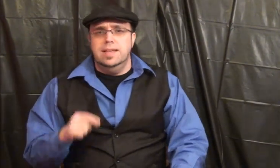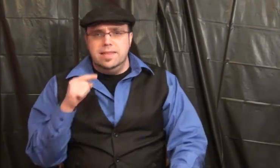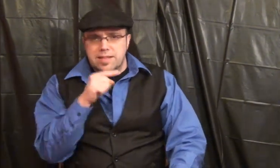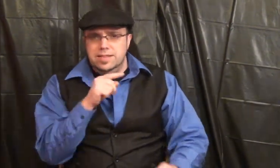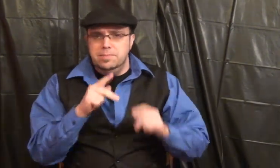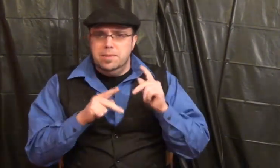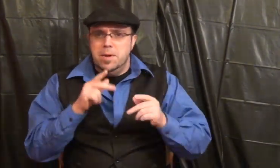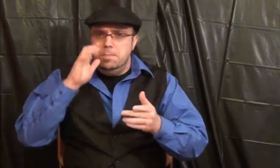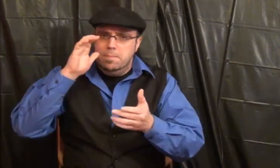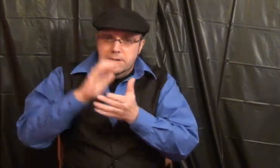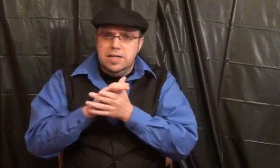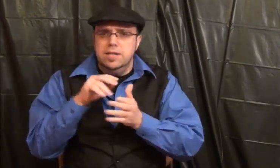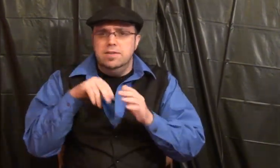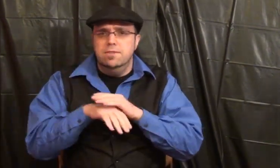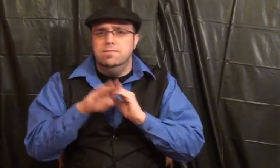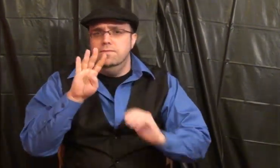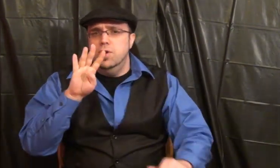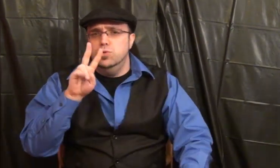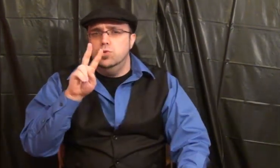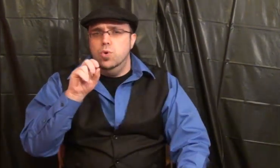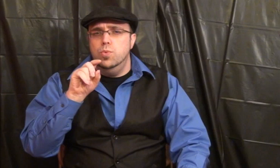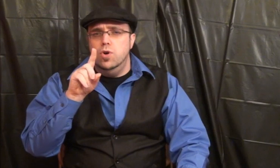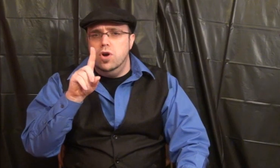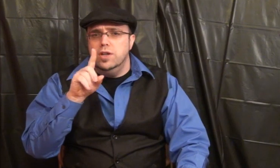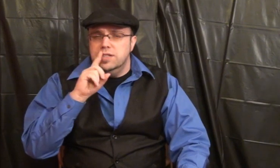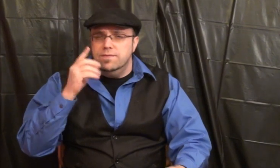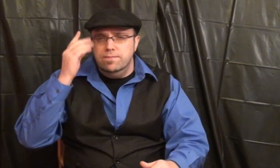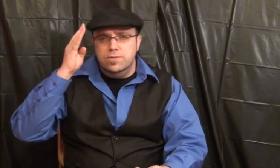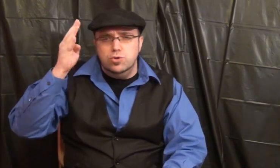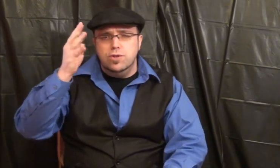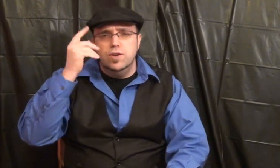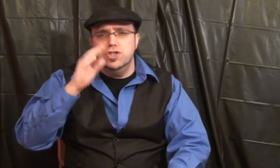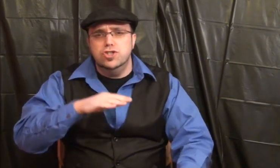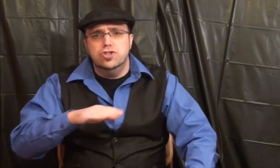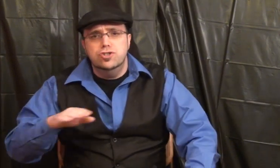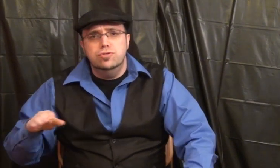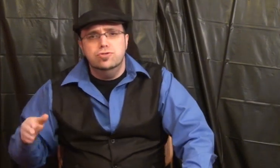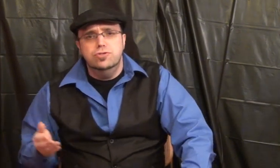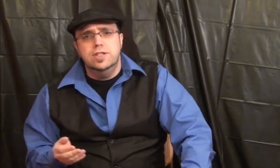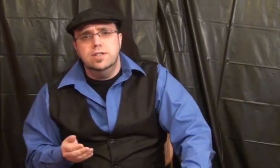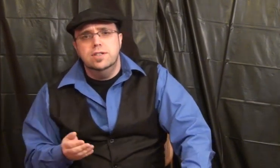They believe that 4201 schools are the future for deaf children.